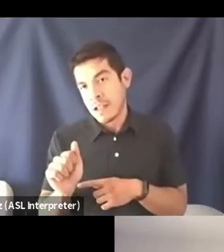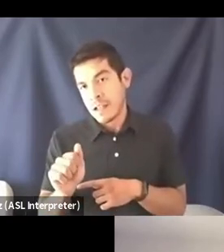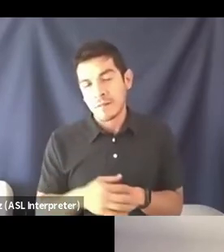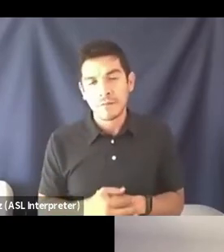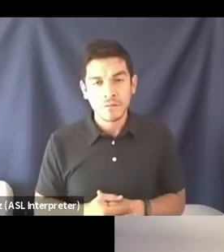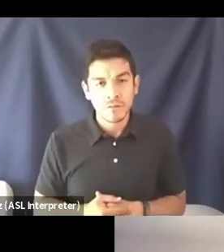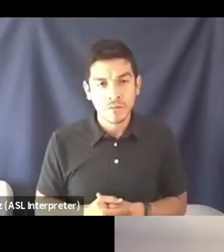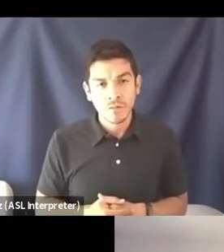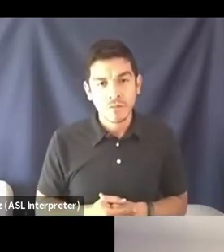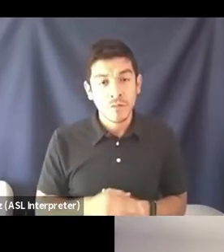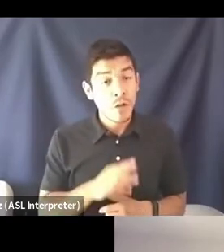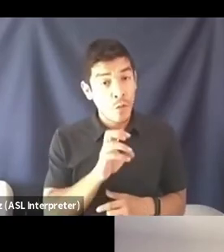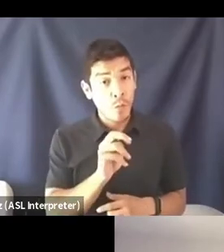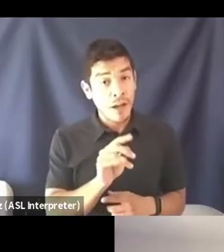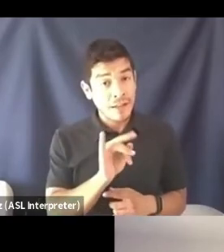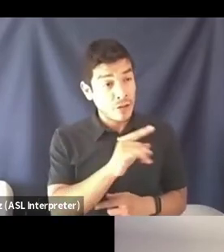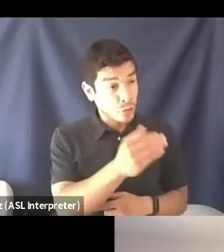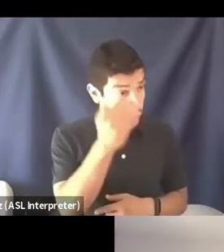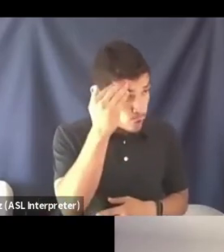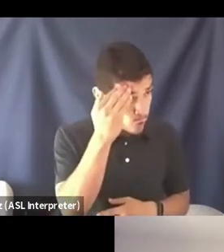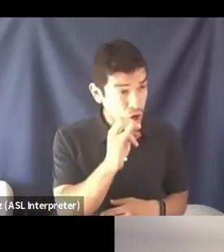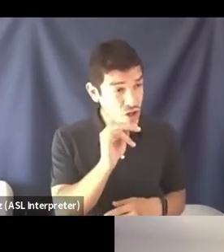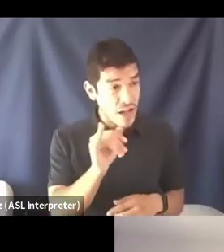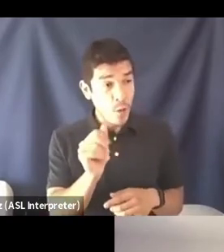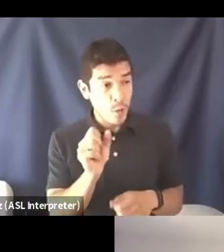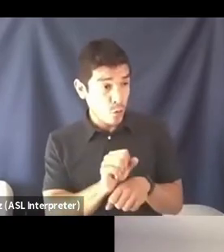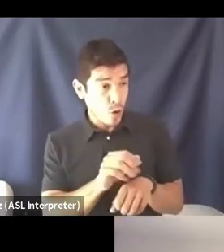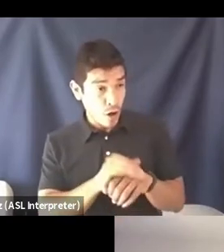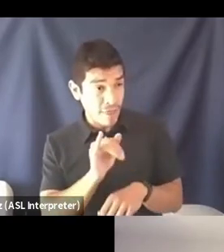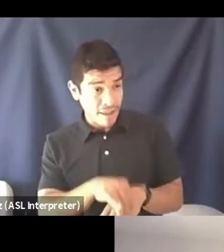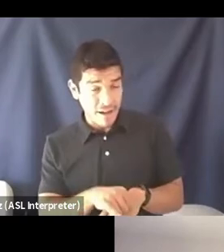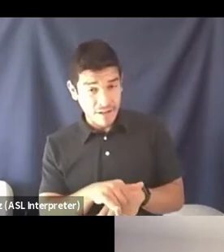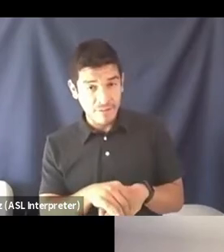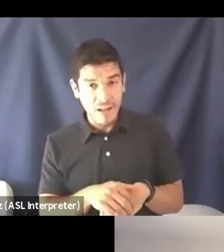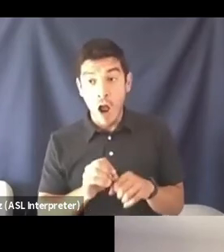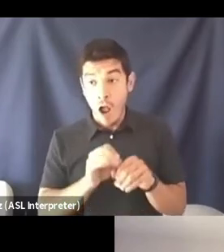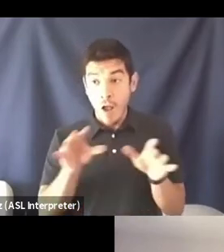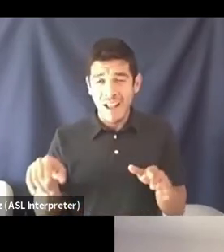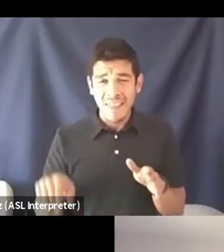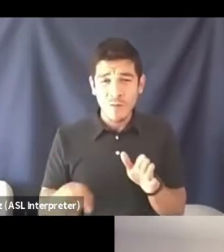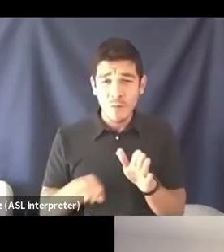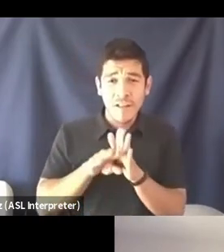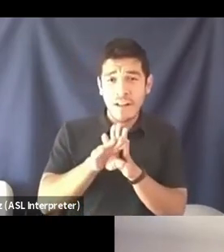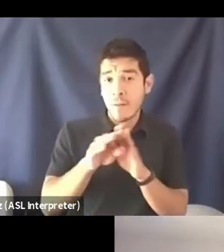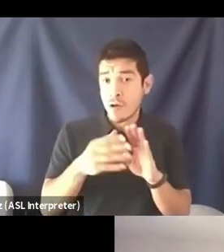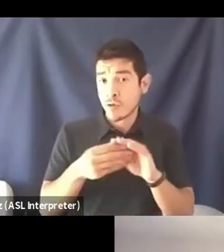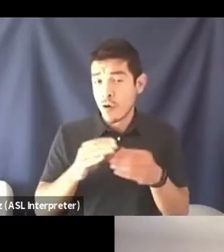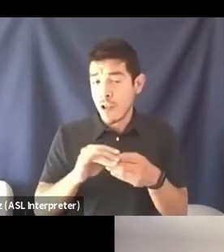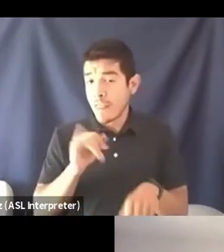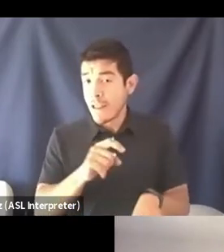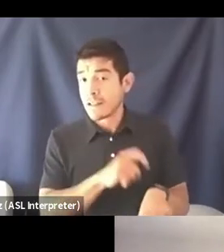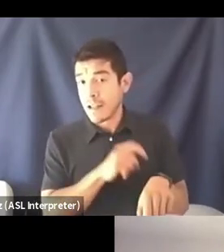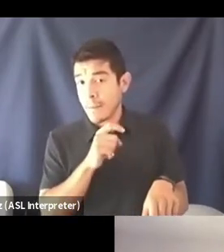Brent, did you know that Jenny was working on this? I mean obviously this was a developing story in the Urbana-Champaign area.